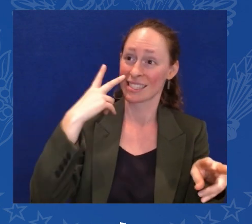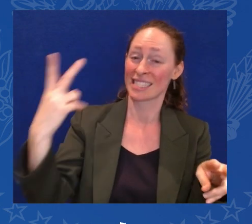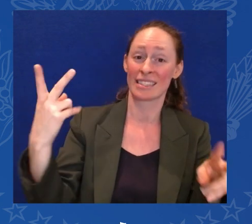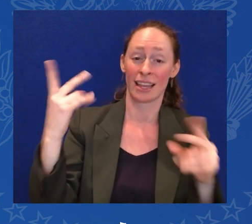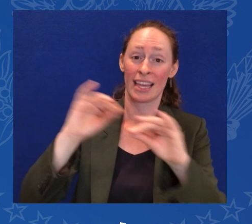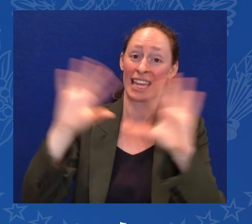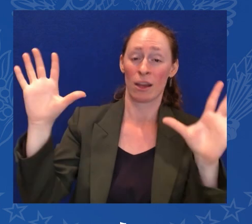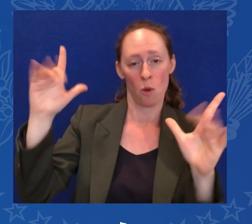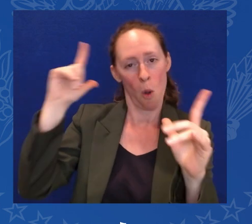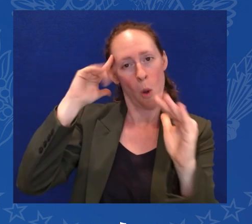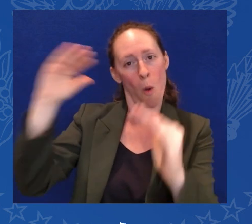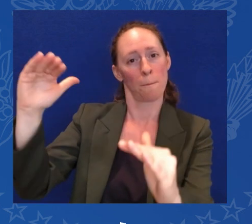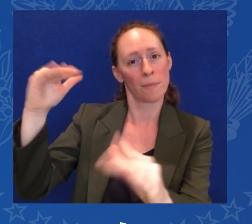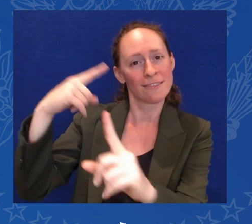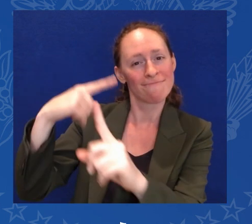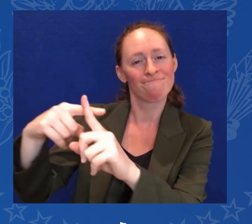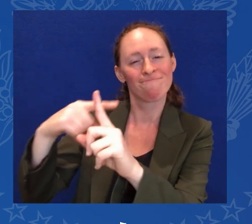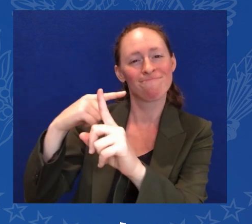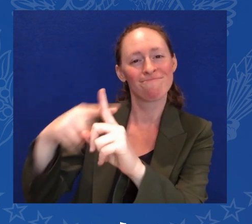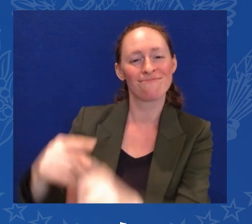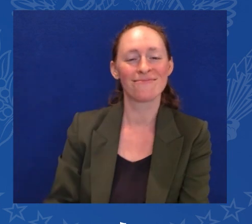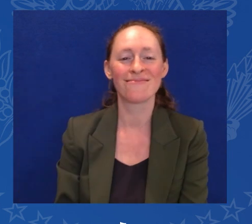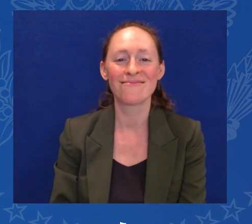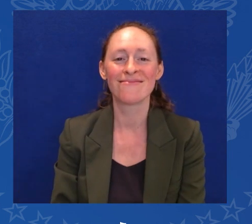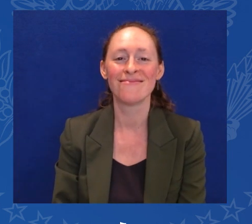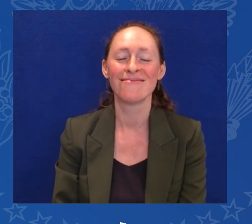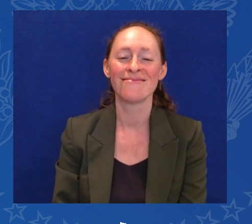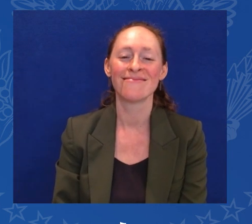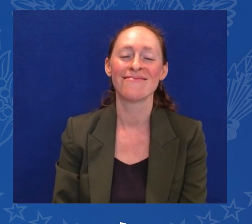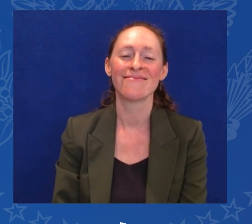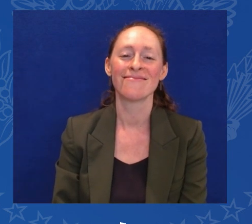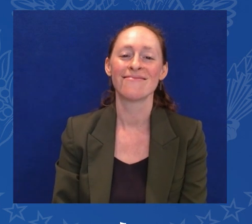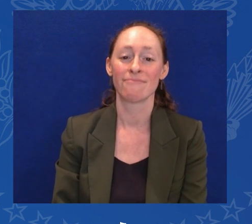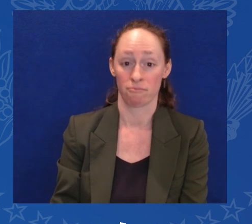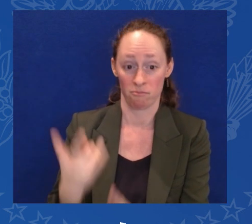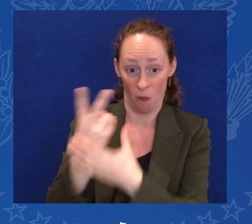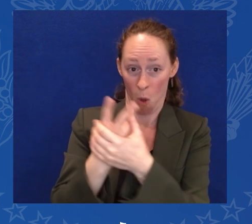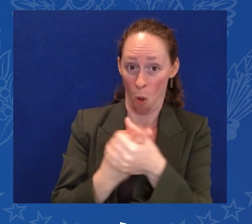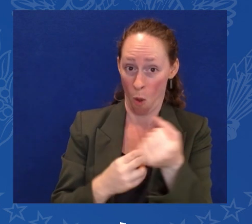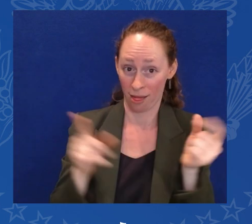this is what America means to me: promises made, promises kept.